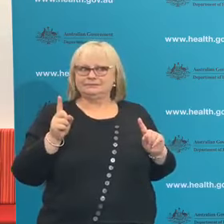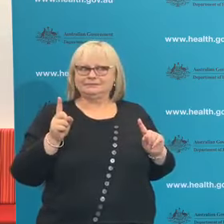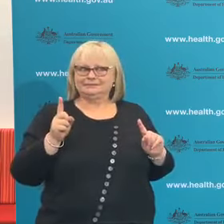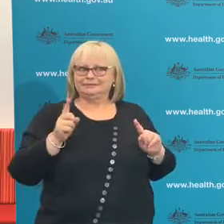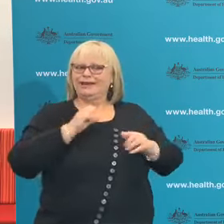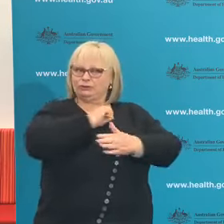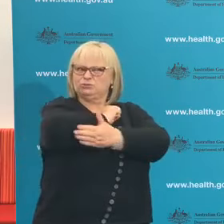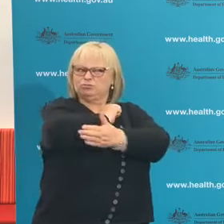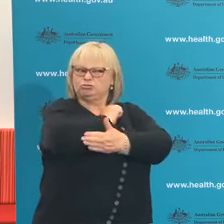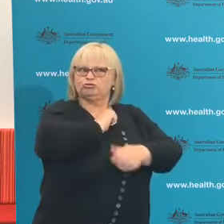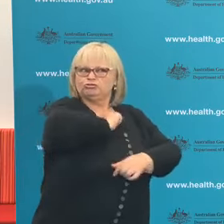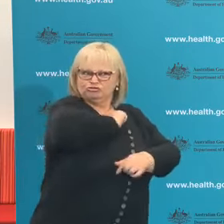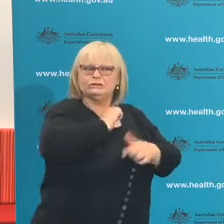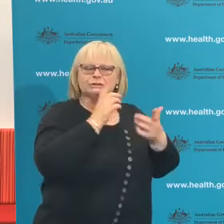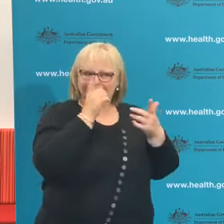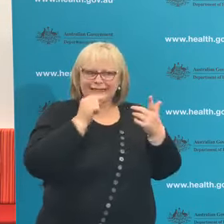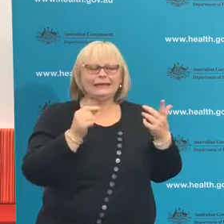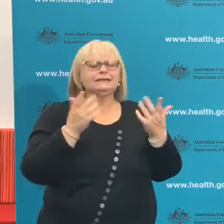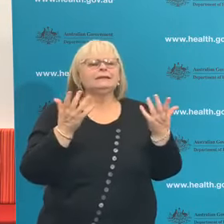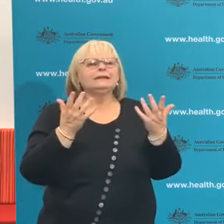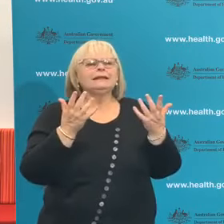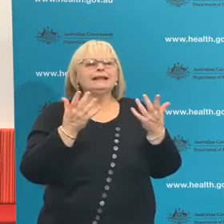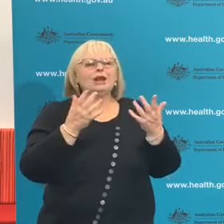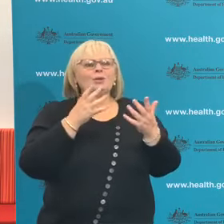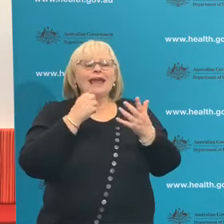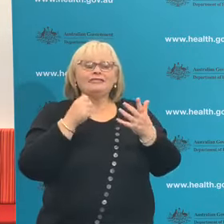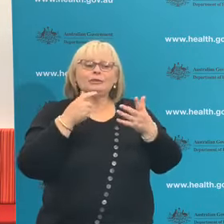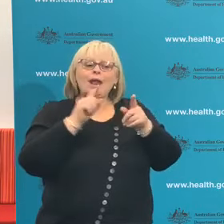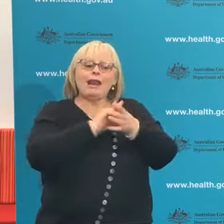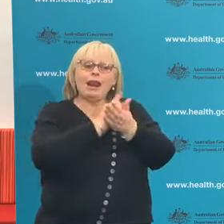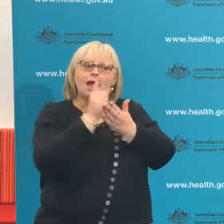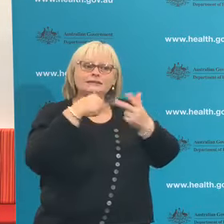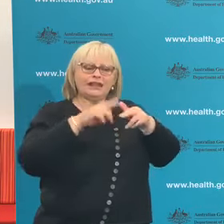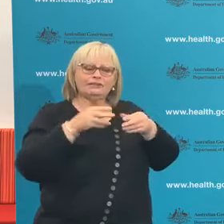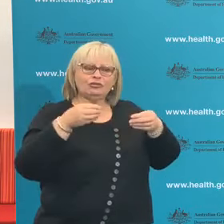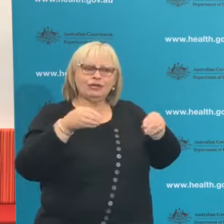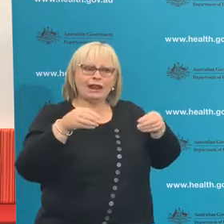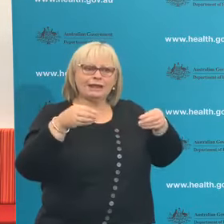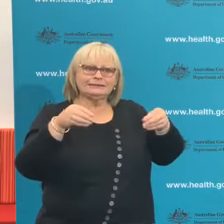relax these distancing measures, the things that we've closed, we have to